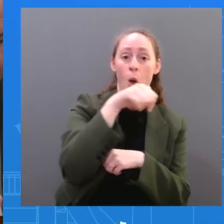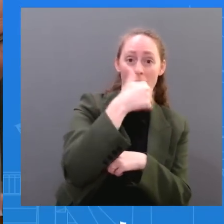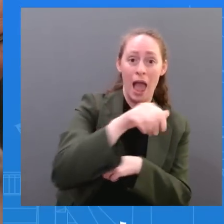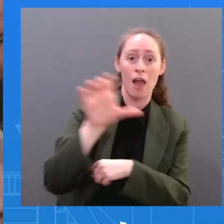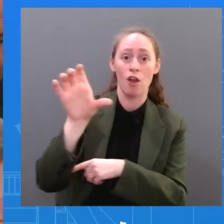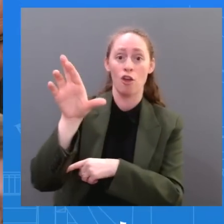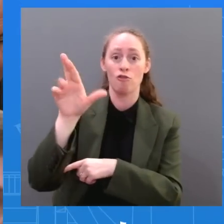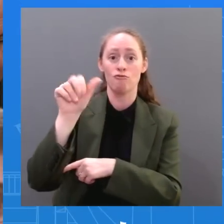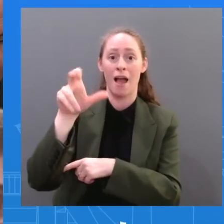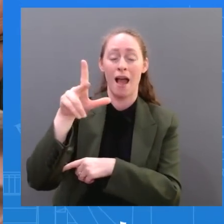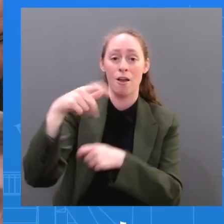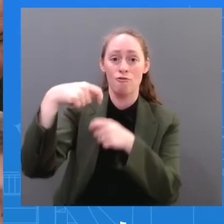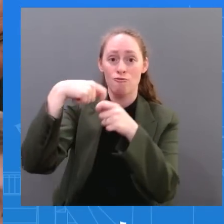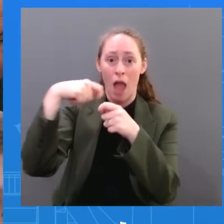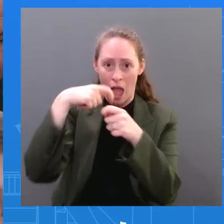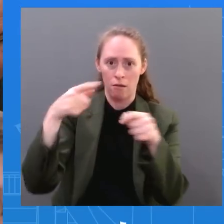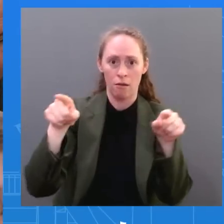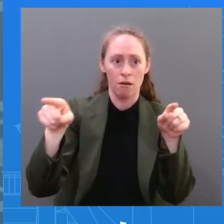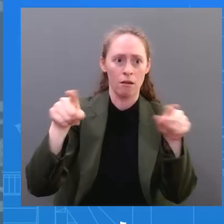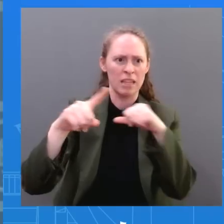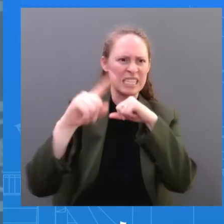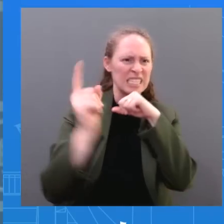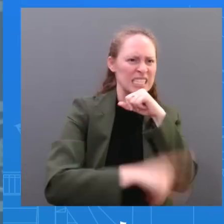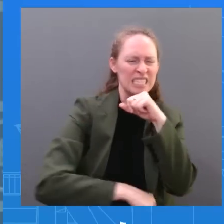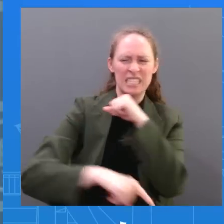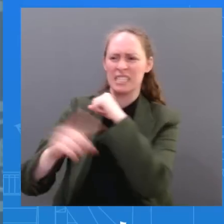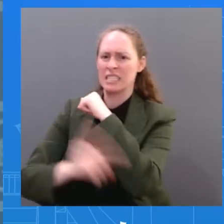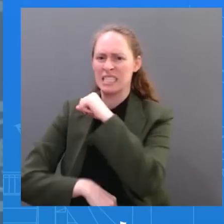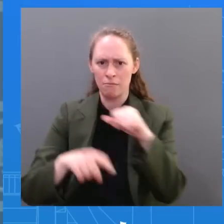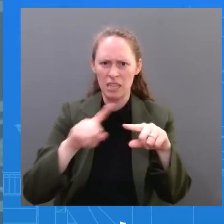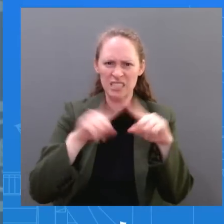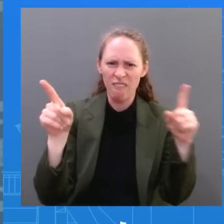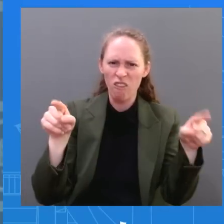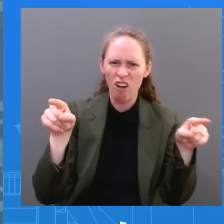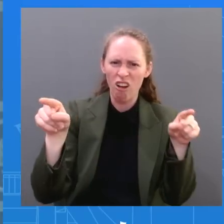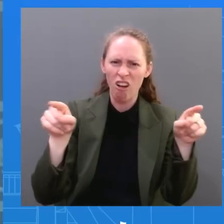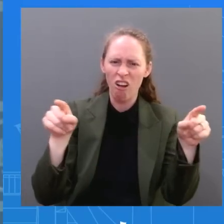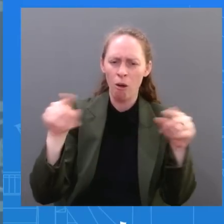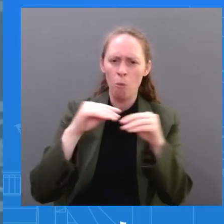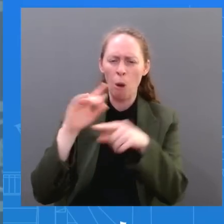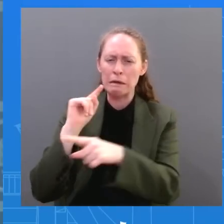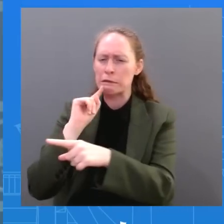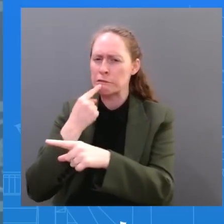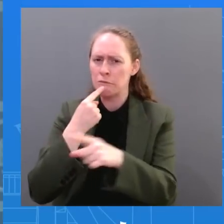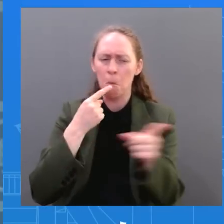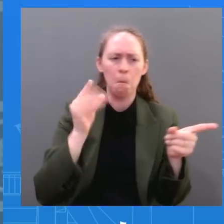to get this bill to him? Ms. Jean-Pierre: So I have to talk to our Office of Leg Affairs on that.